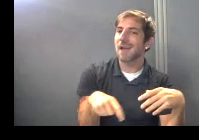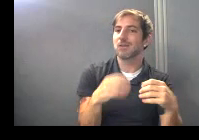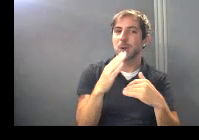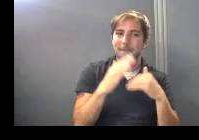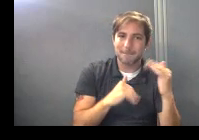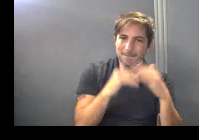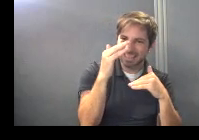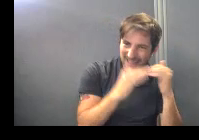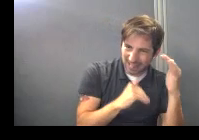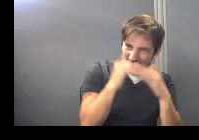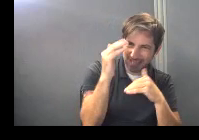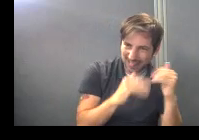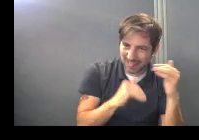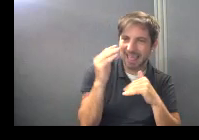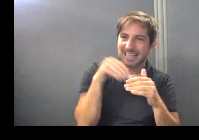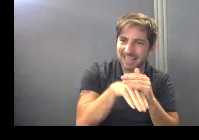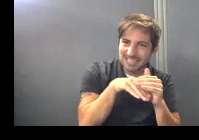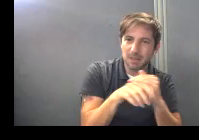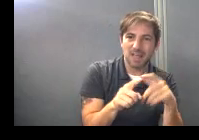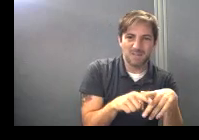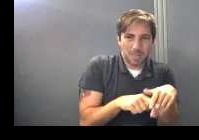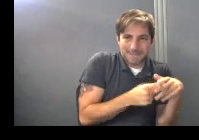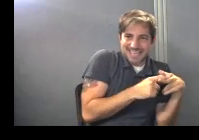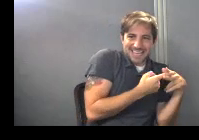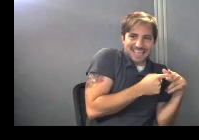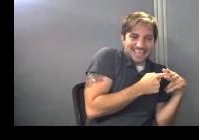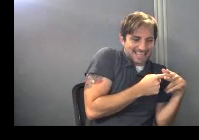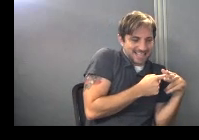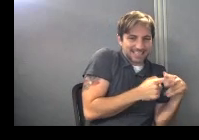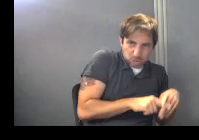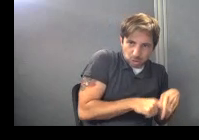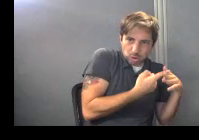FROM THE START. RATHER THAN HAVING IT BE AN AFTERTHOUGHT OR